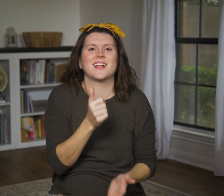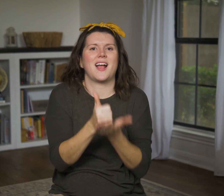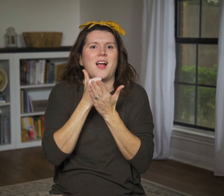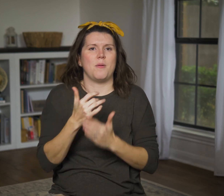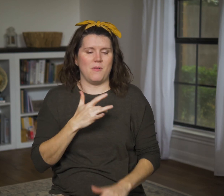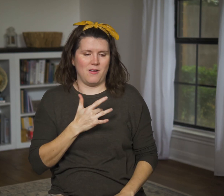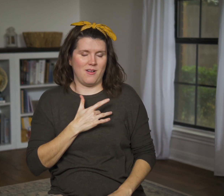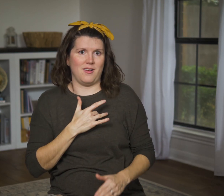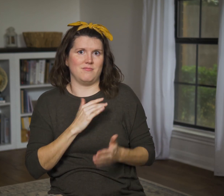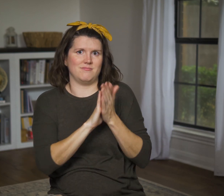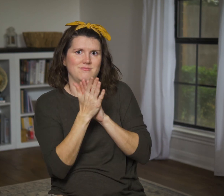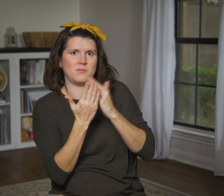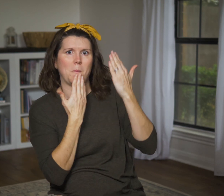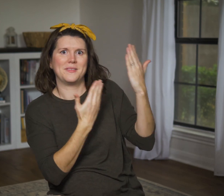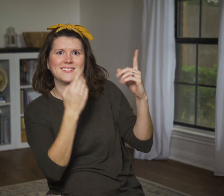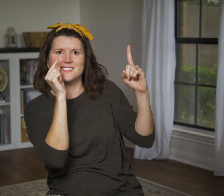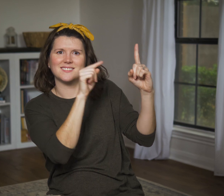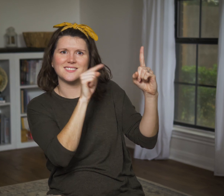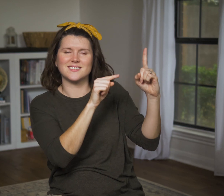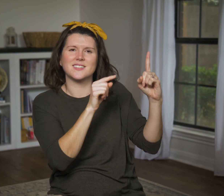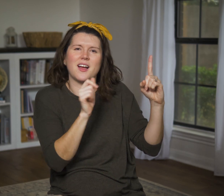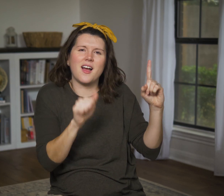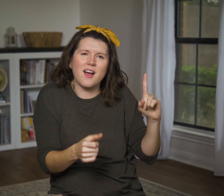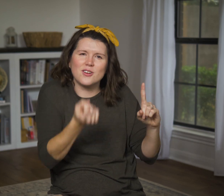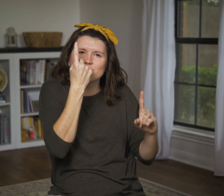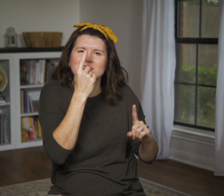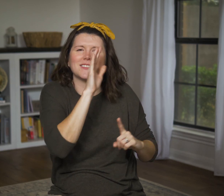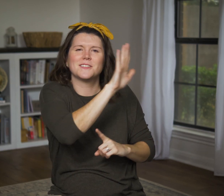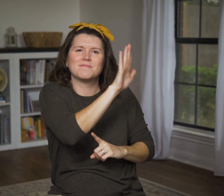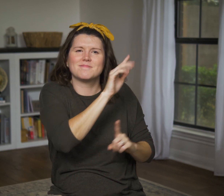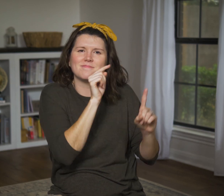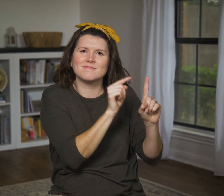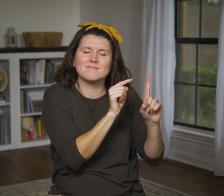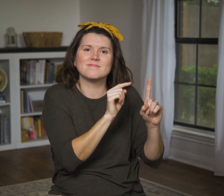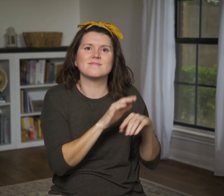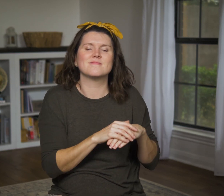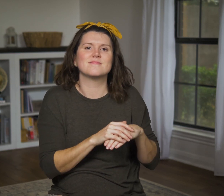Sometimes what God does in our hearts through obedience is beyond our capacity to understand.